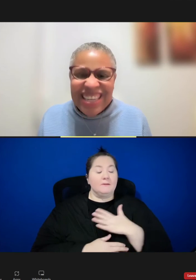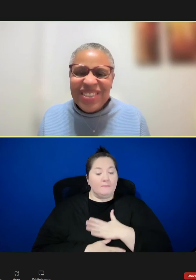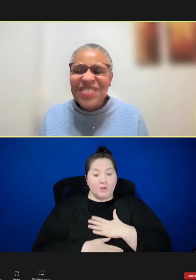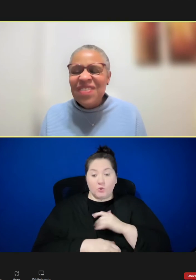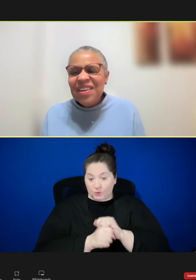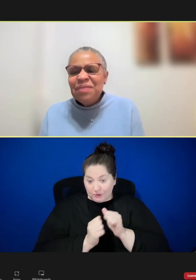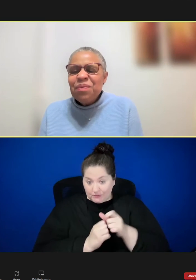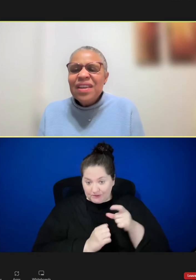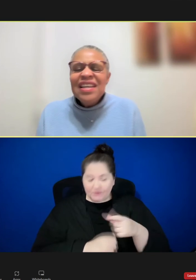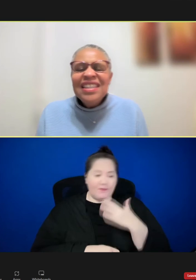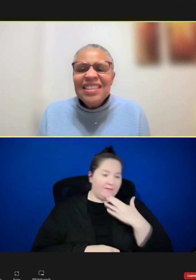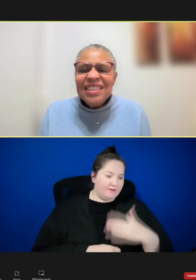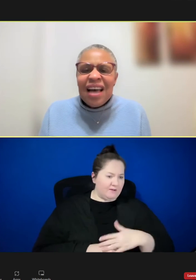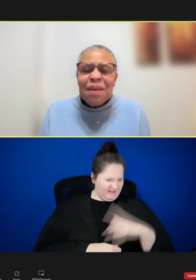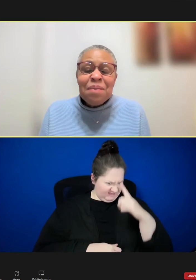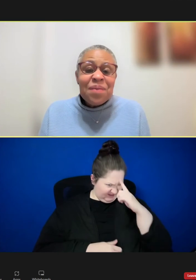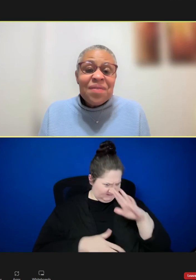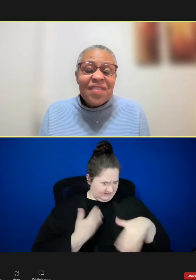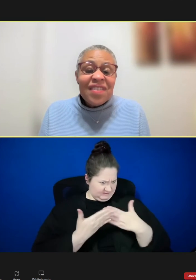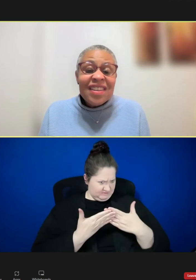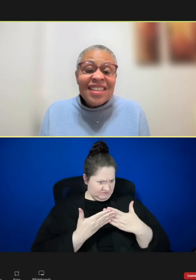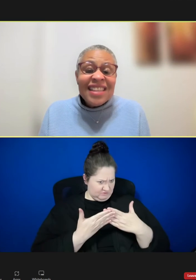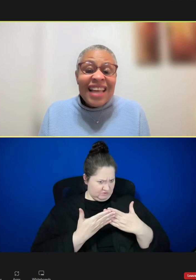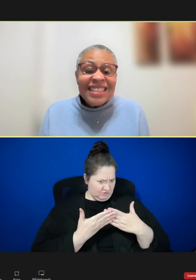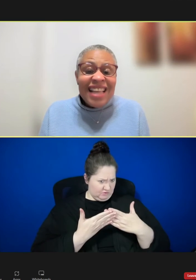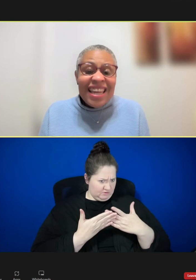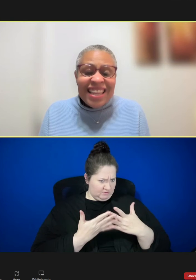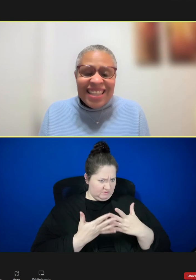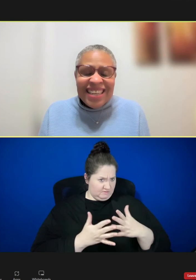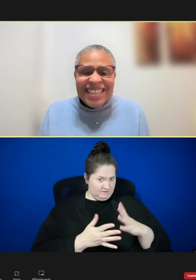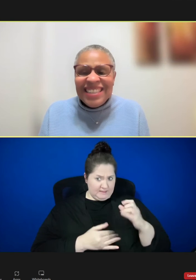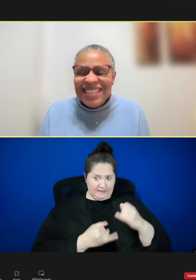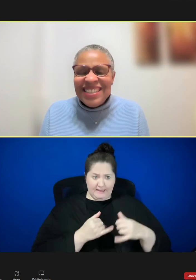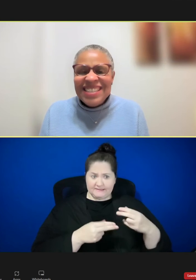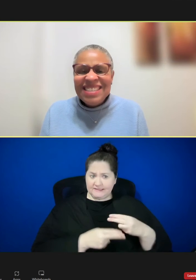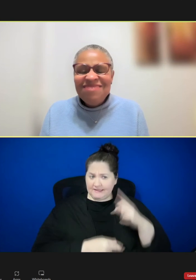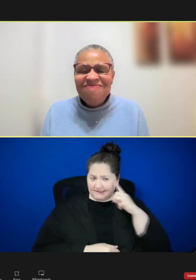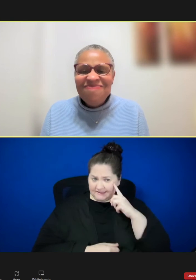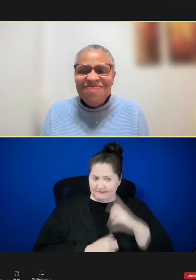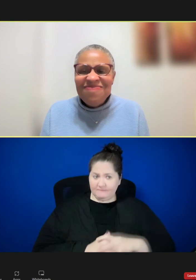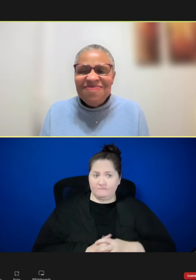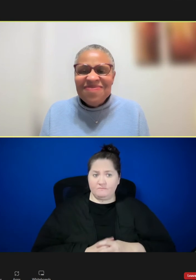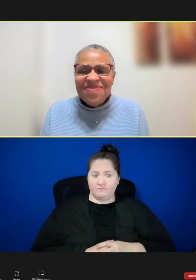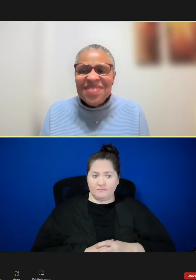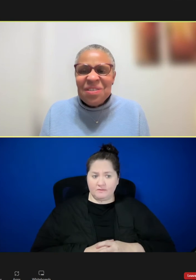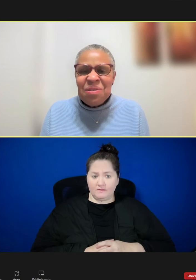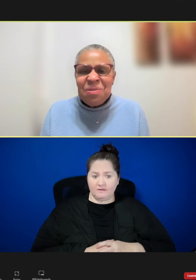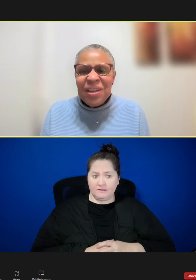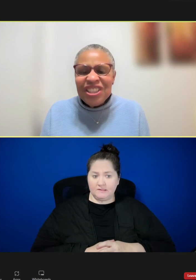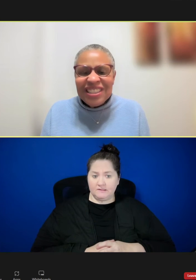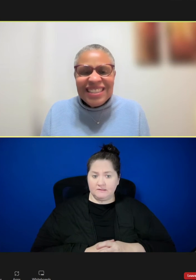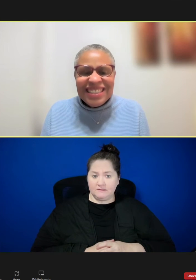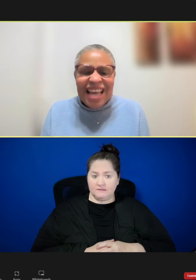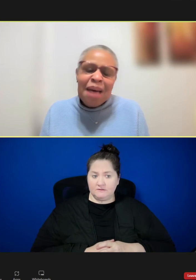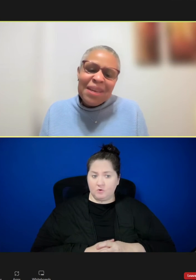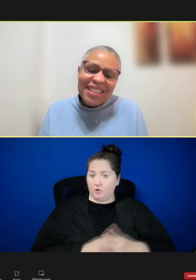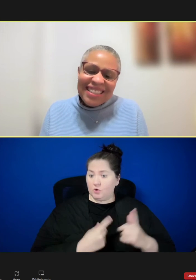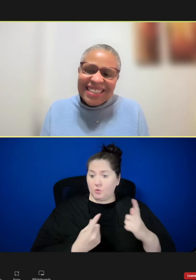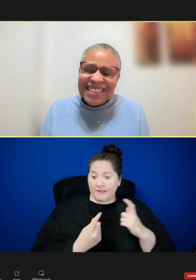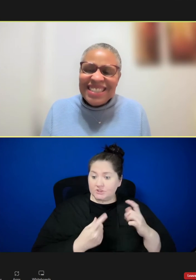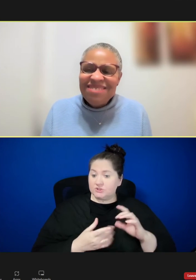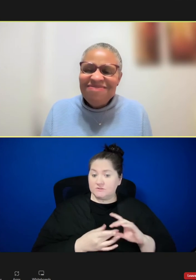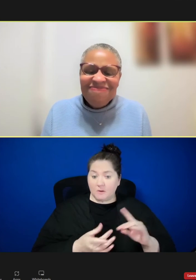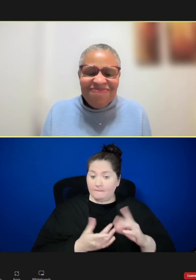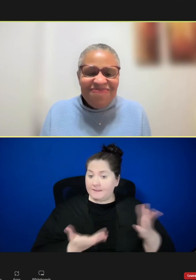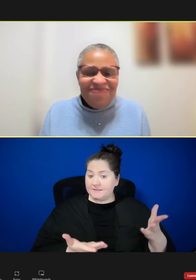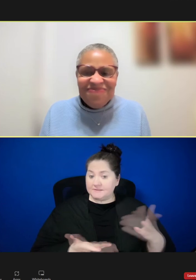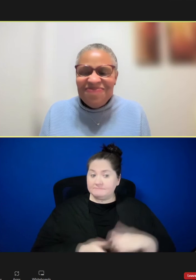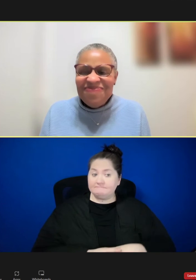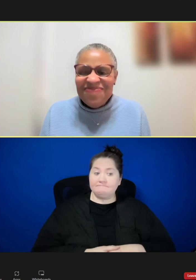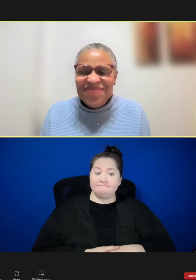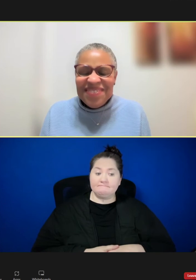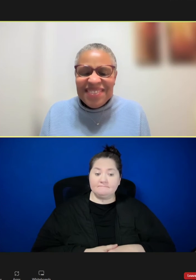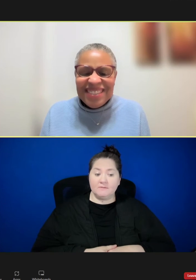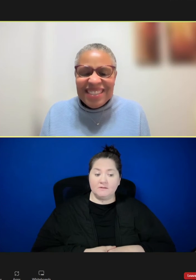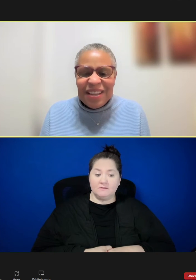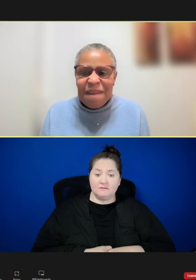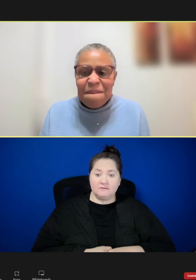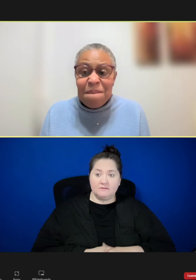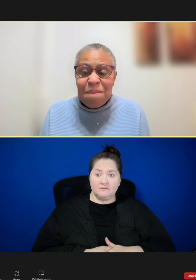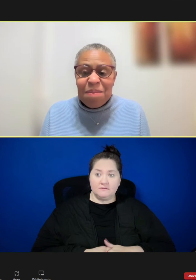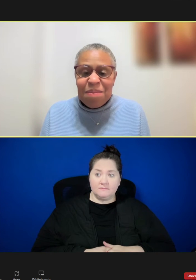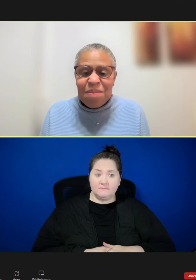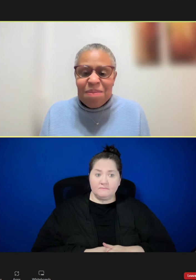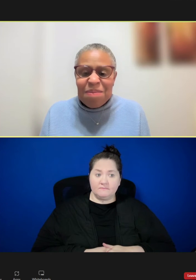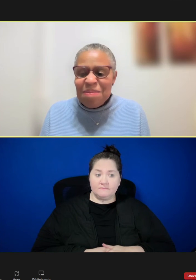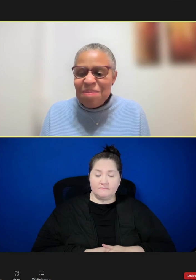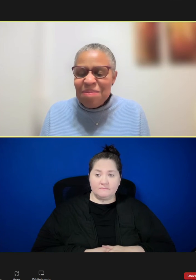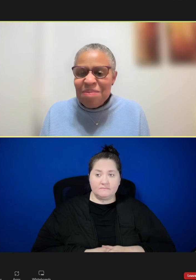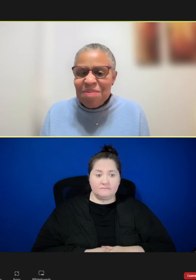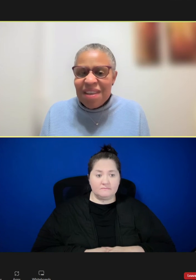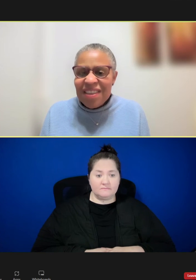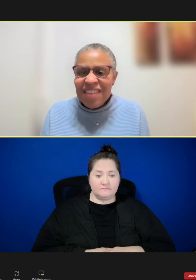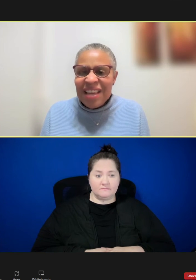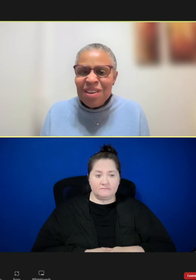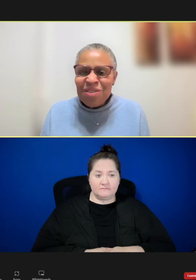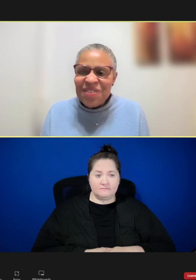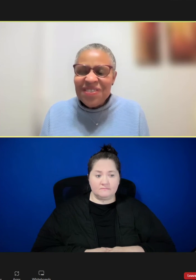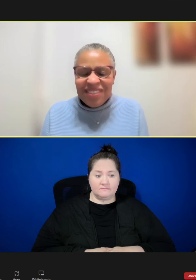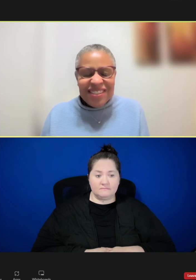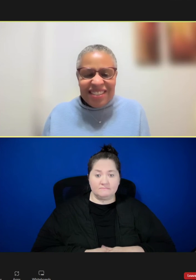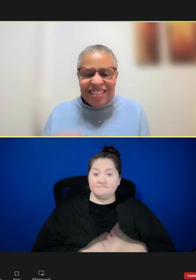Jewel Mullen: Thank you. Last slide, I think. Questions? Comments? Thank you.